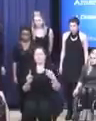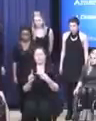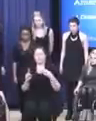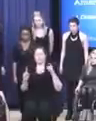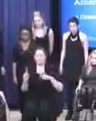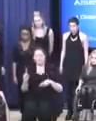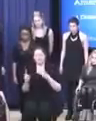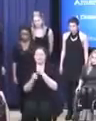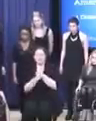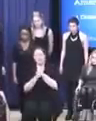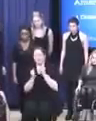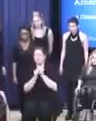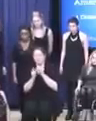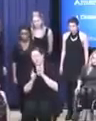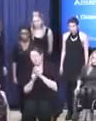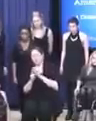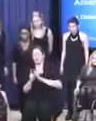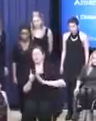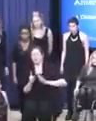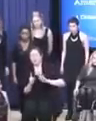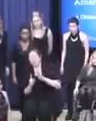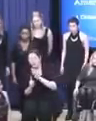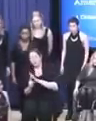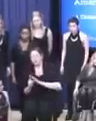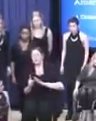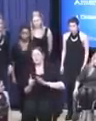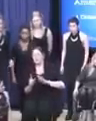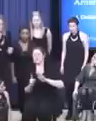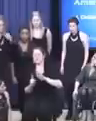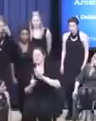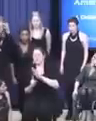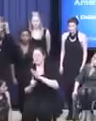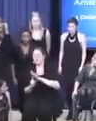She must love with her whole...